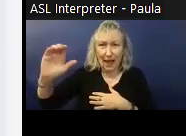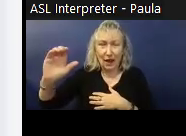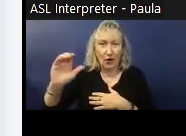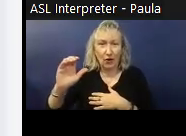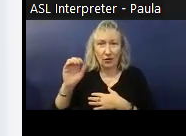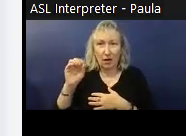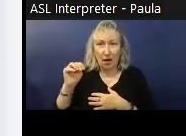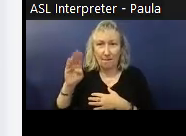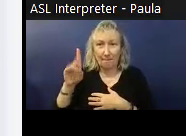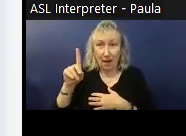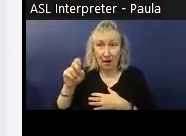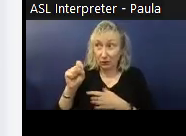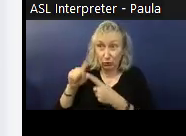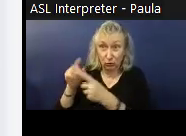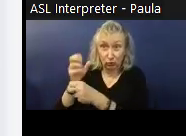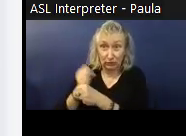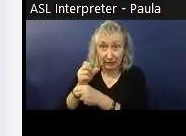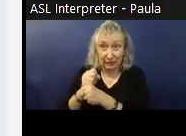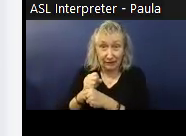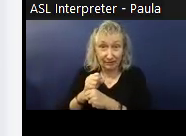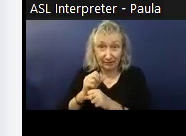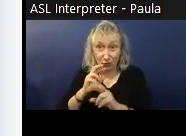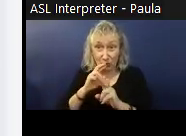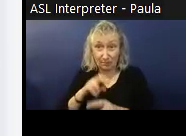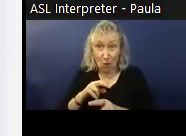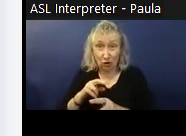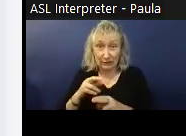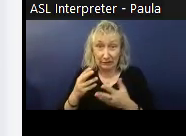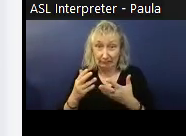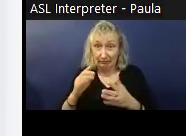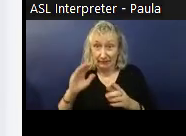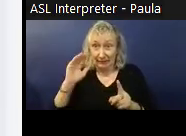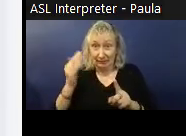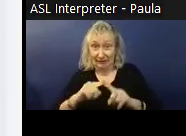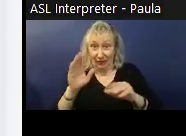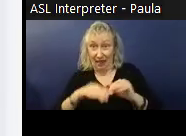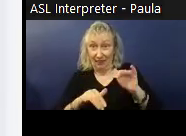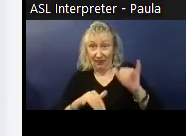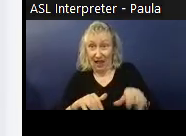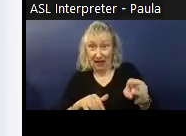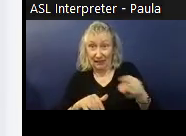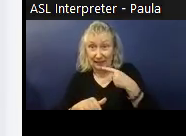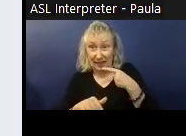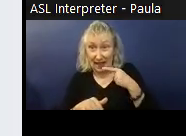it's different than what is reflected here. You know, I came to this realization from a recent